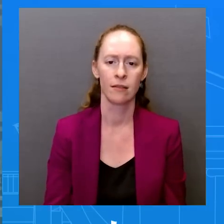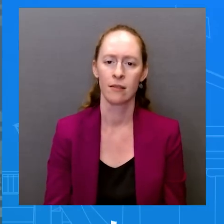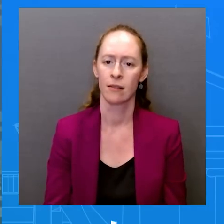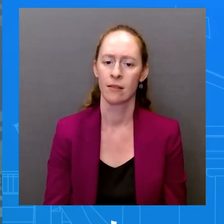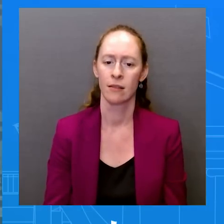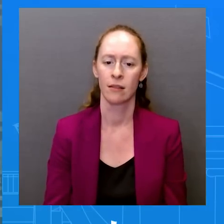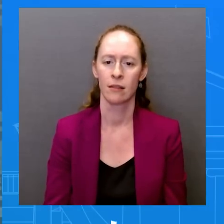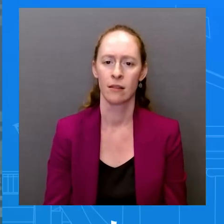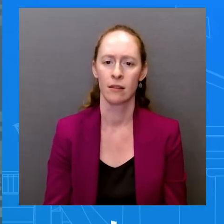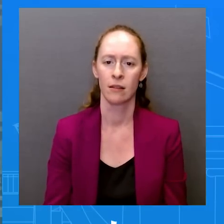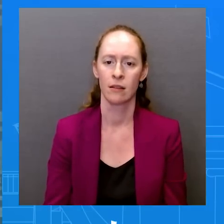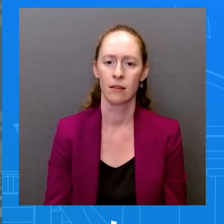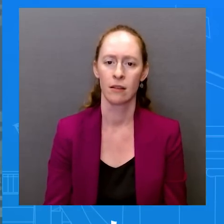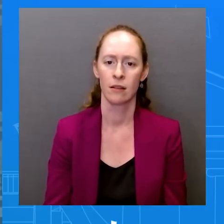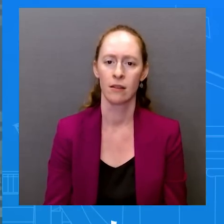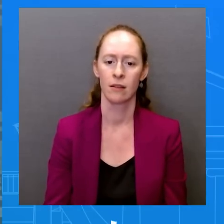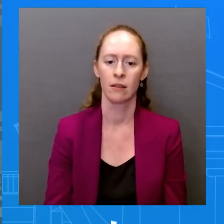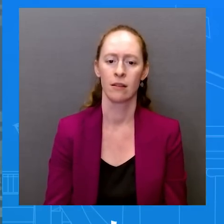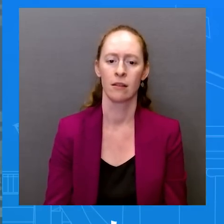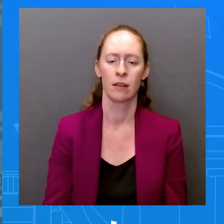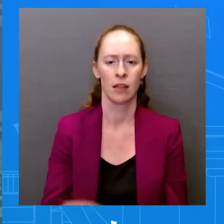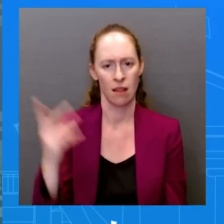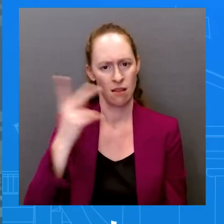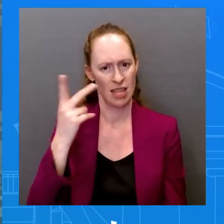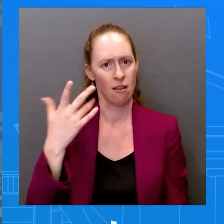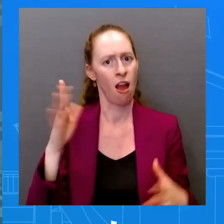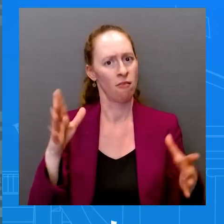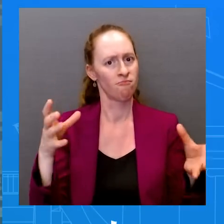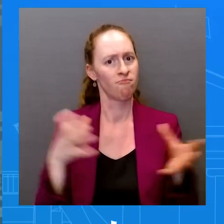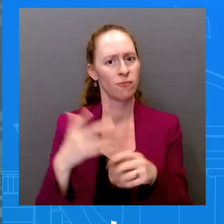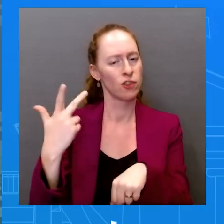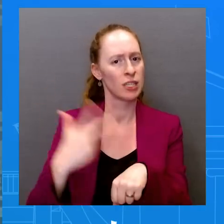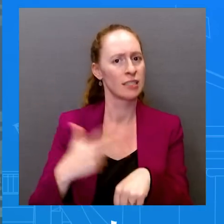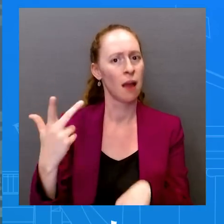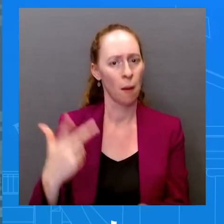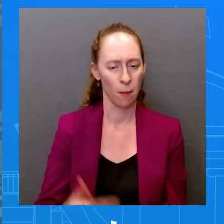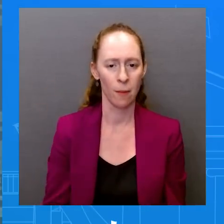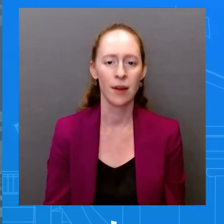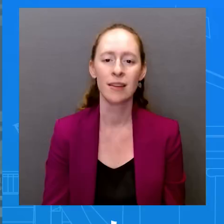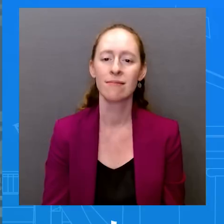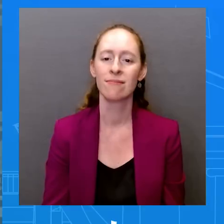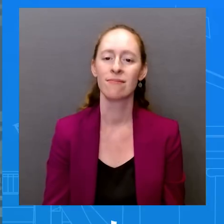don't want to get ahead of anything here. We think it's inappropriate to talk about any travel